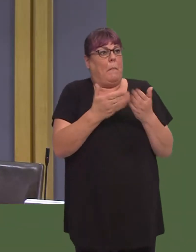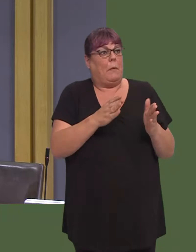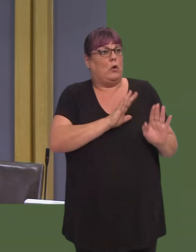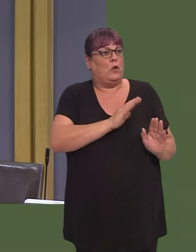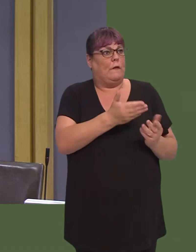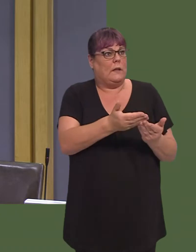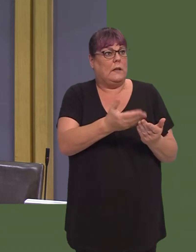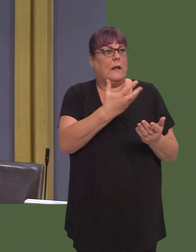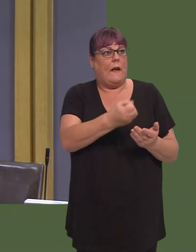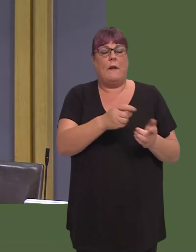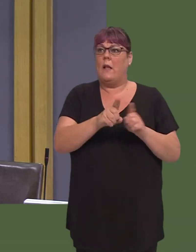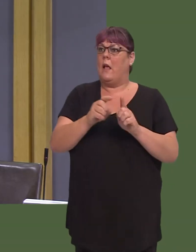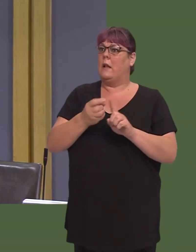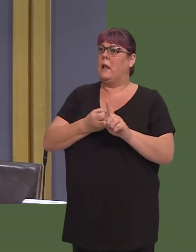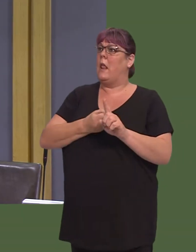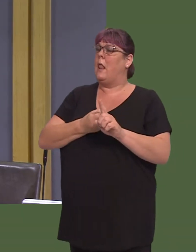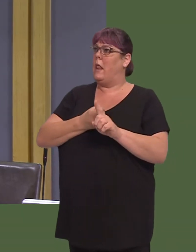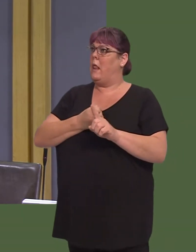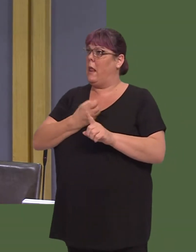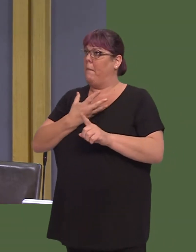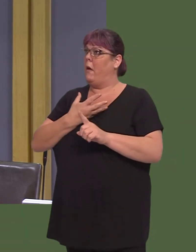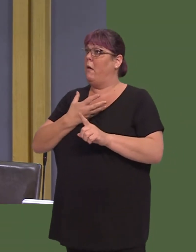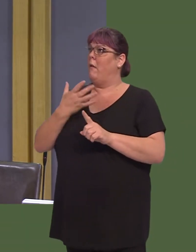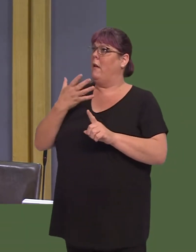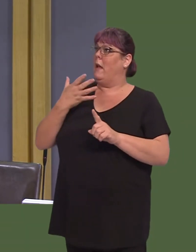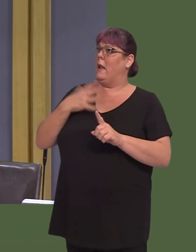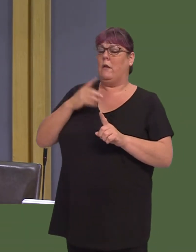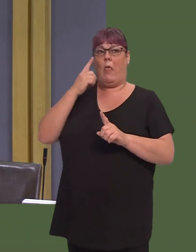Carwyn Jones AM: Mae tir datblygu ym Mharc Bryn Cegin ar gael iíw ddatblygu nawr, ac